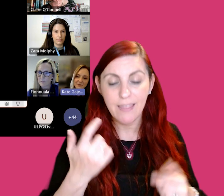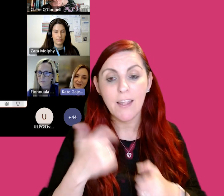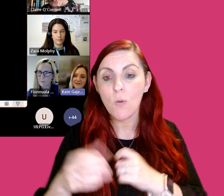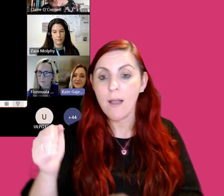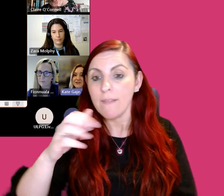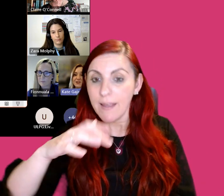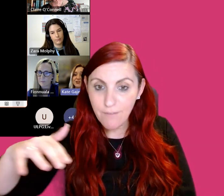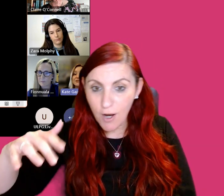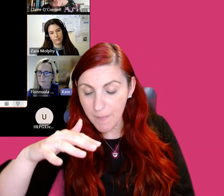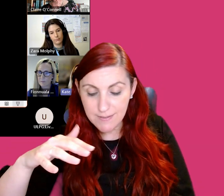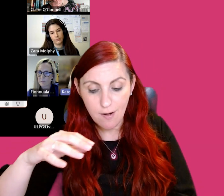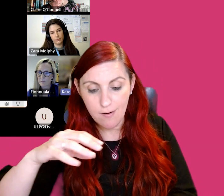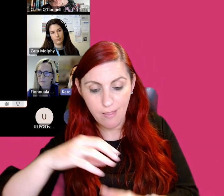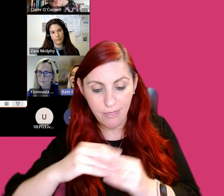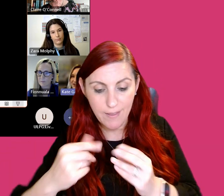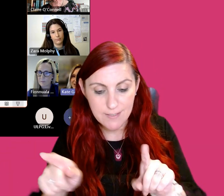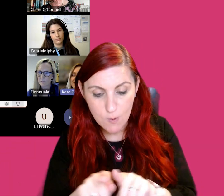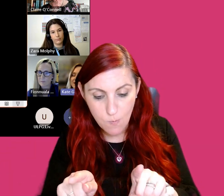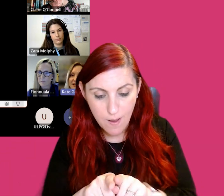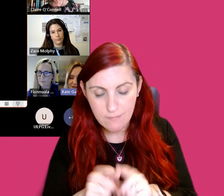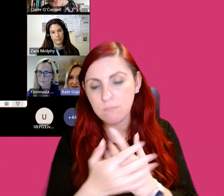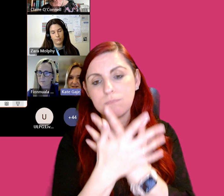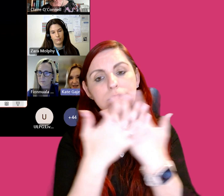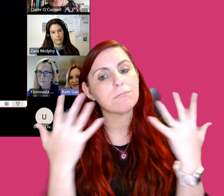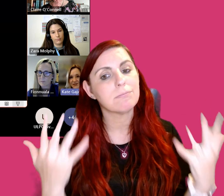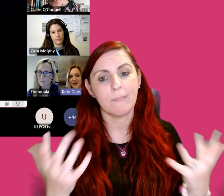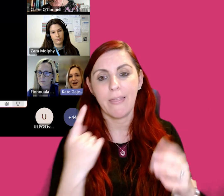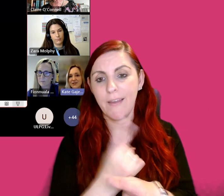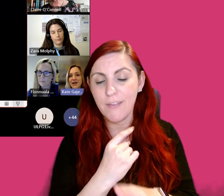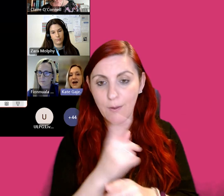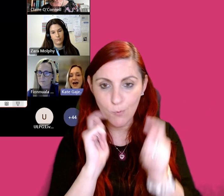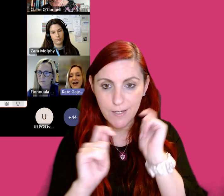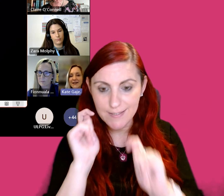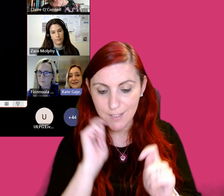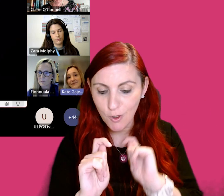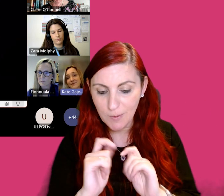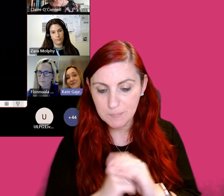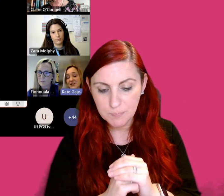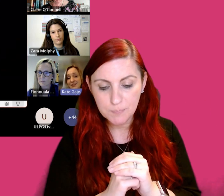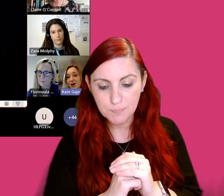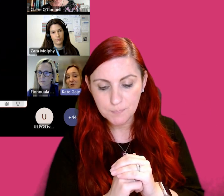different behaviors decisions so there's a lot that has to be taken into account and um I just